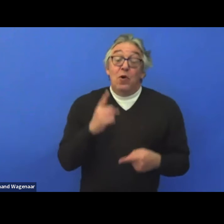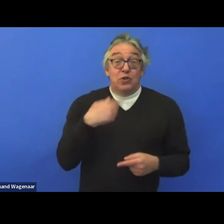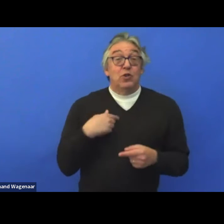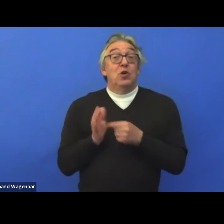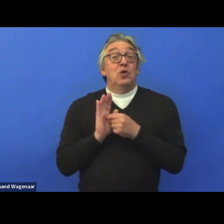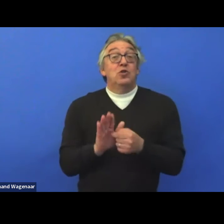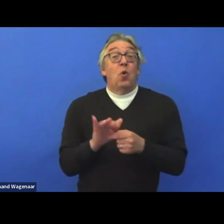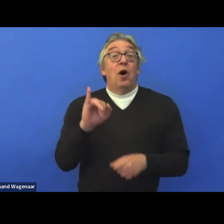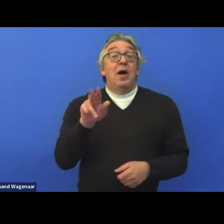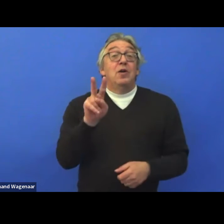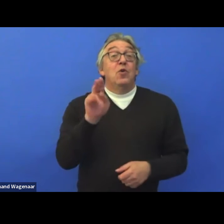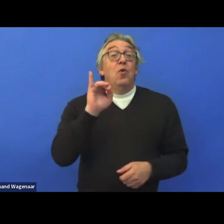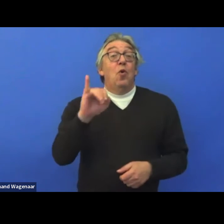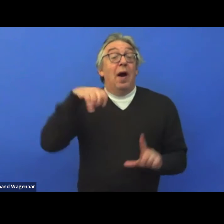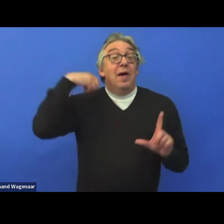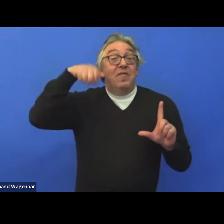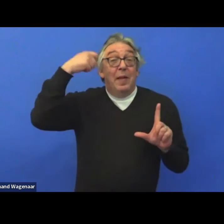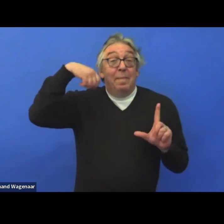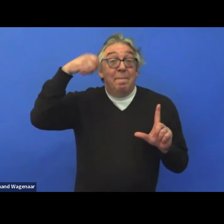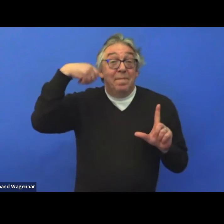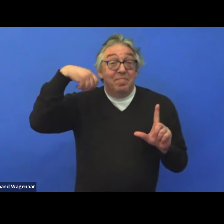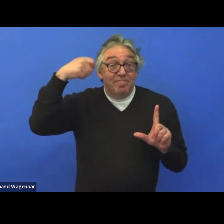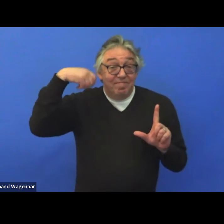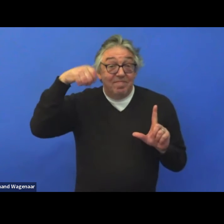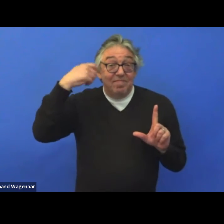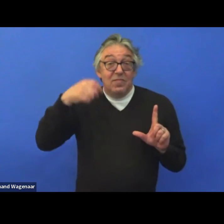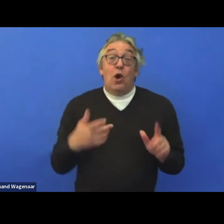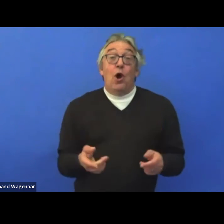and I'm delighted the few people who helped to produce it are online.